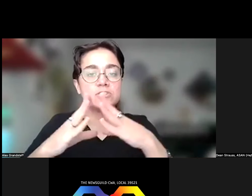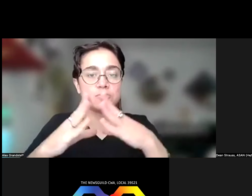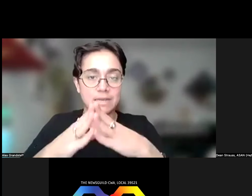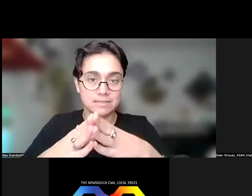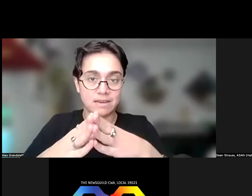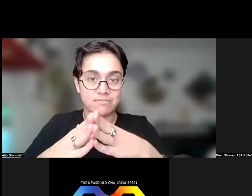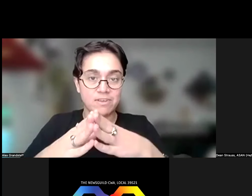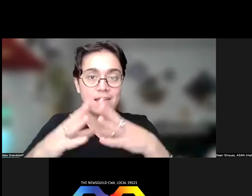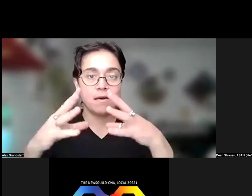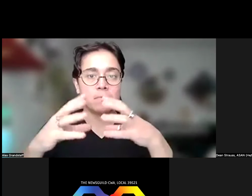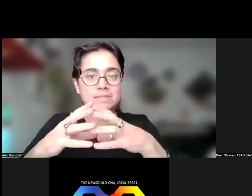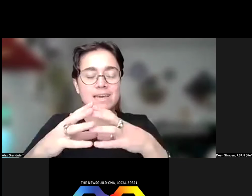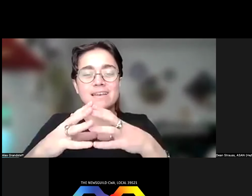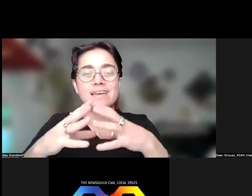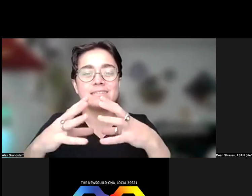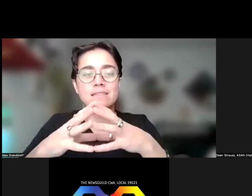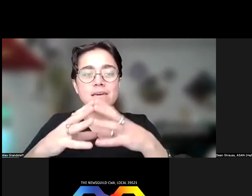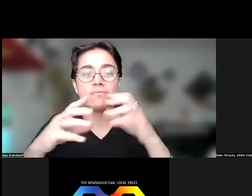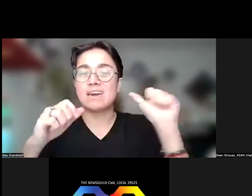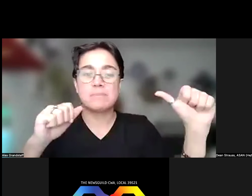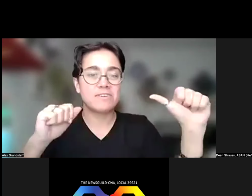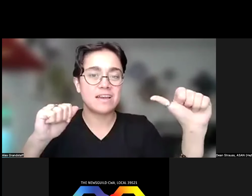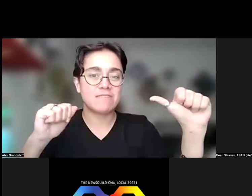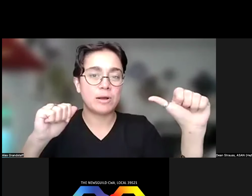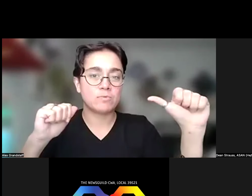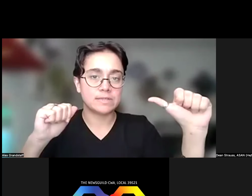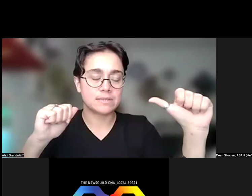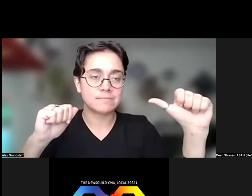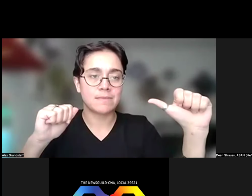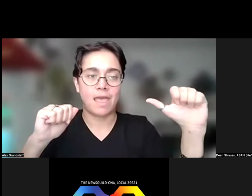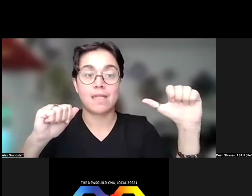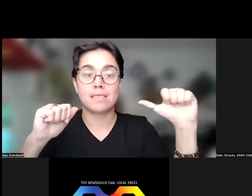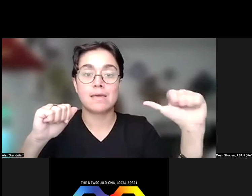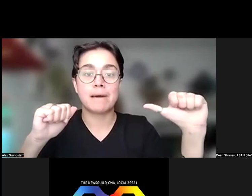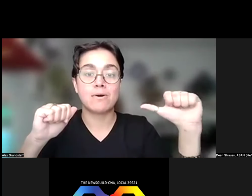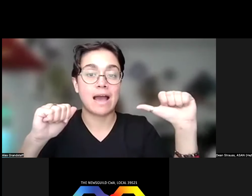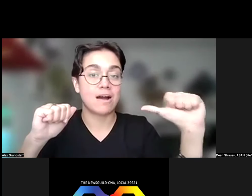When we are doing civil disobedience staff,